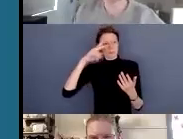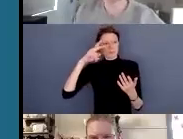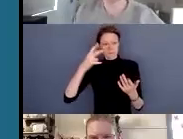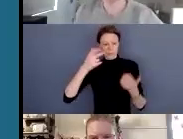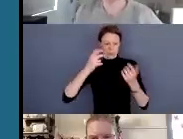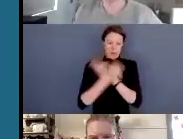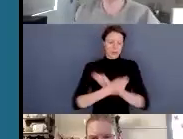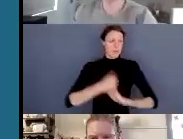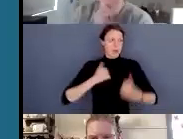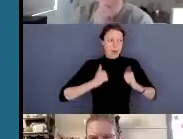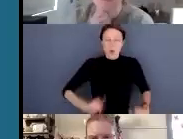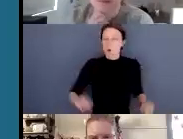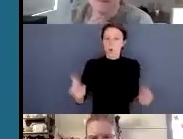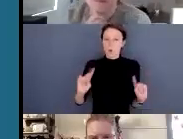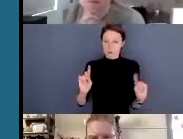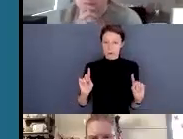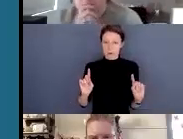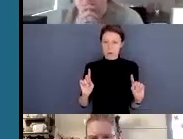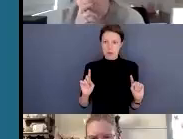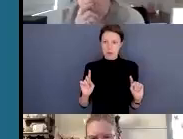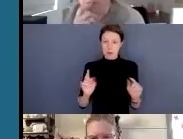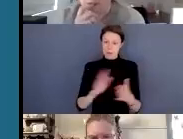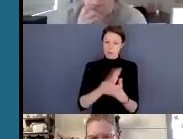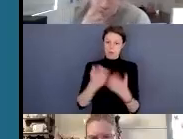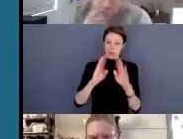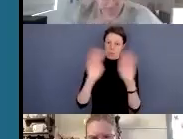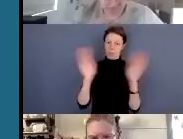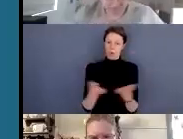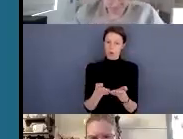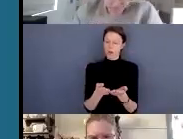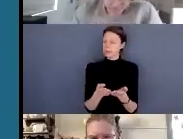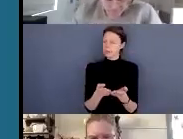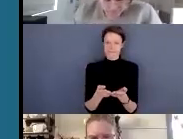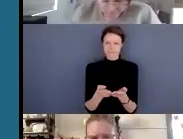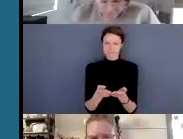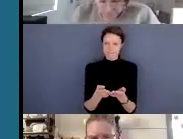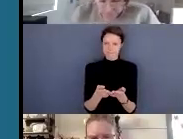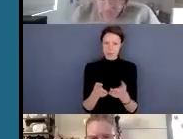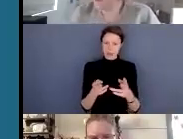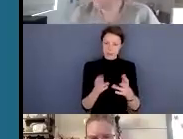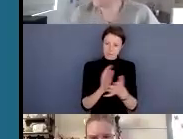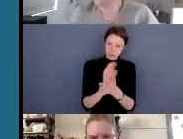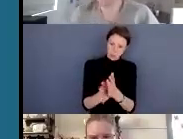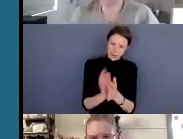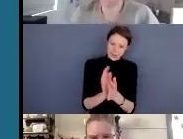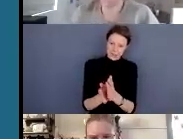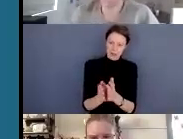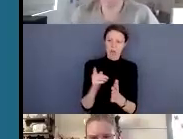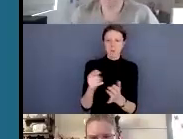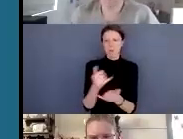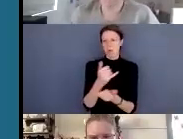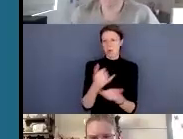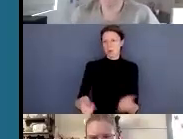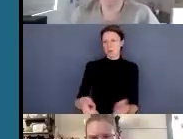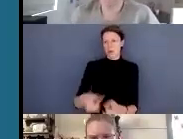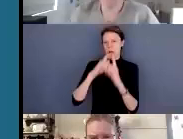not how it happens. The act of persuading is bigger and harder than just being right.